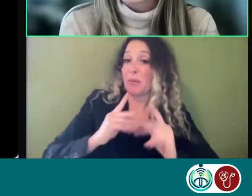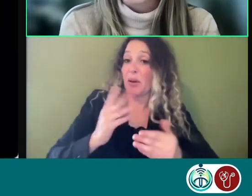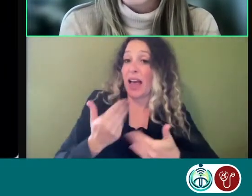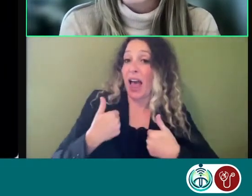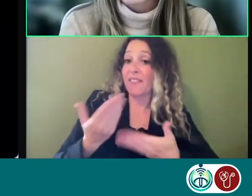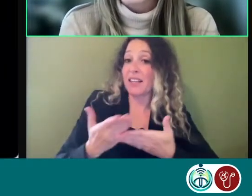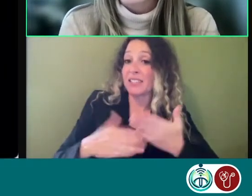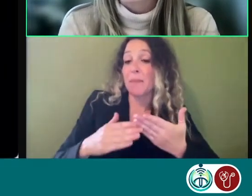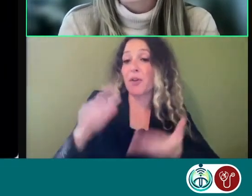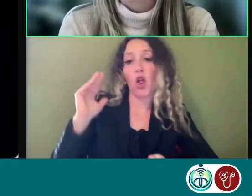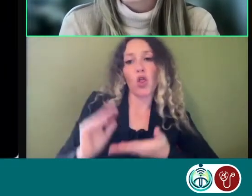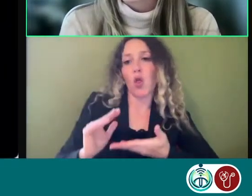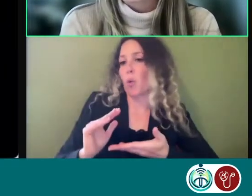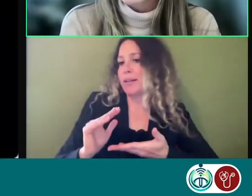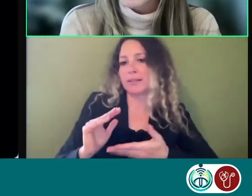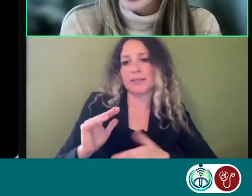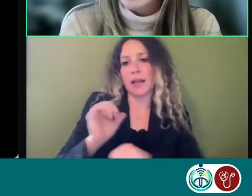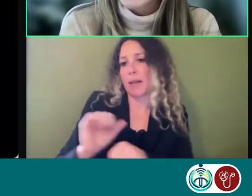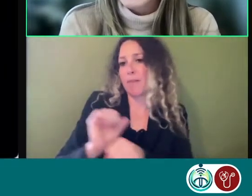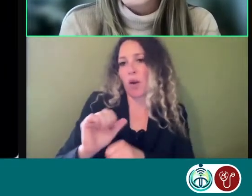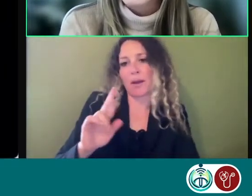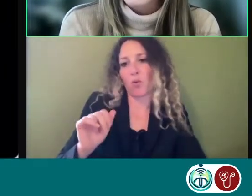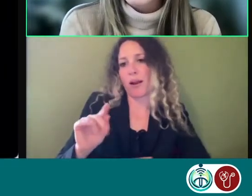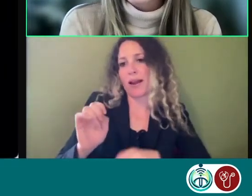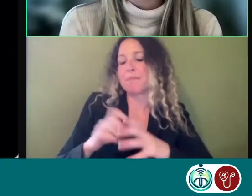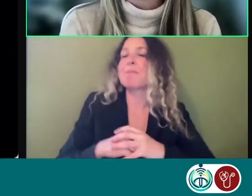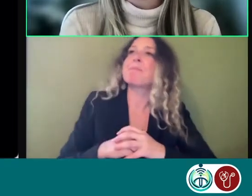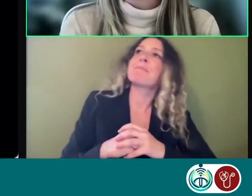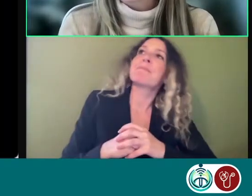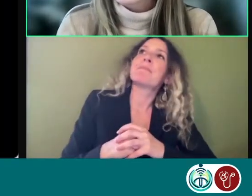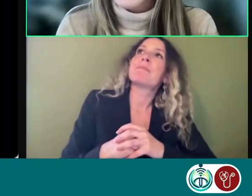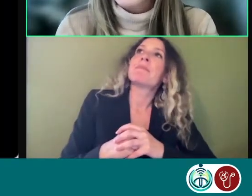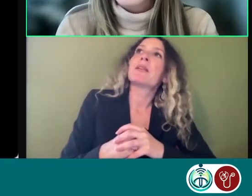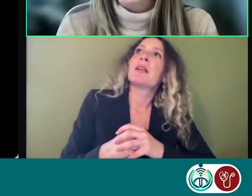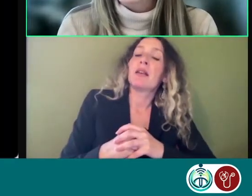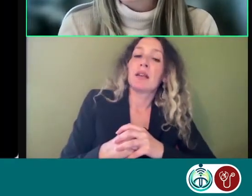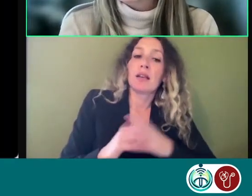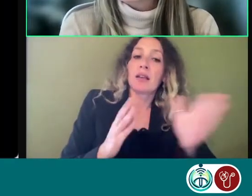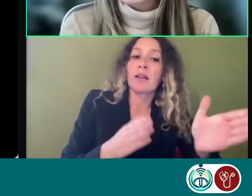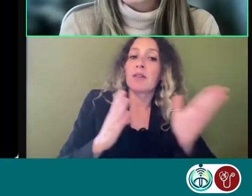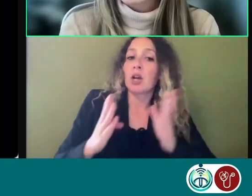employment rates hovering just underneath 20%, and there's also societal ableism and stigma.